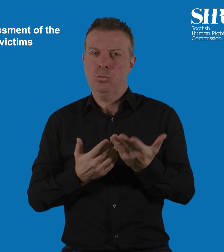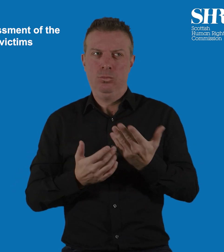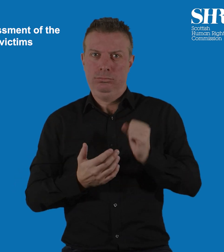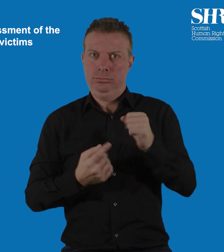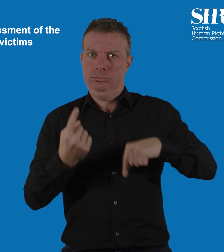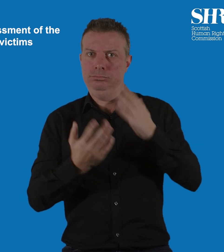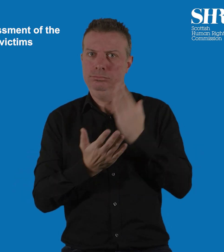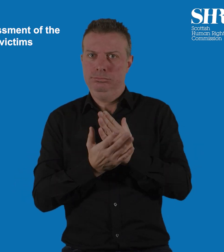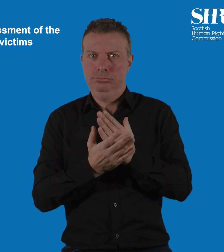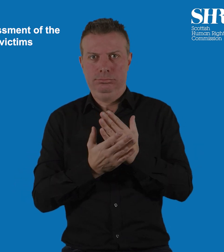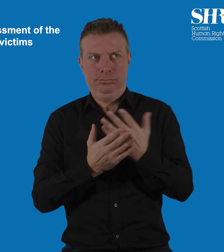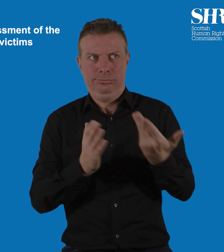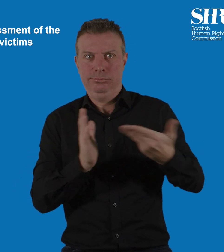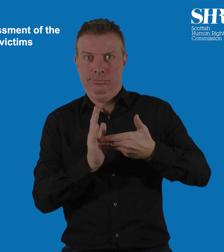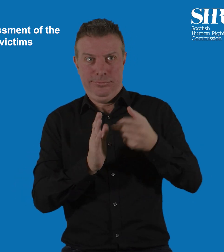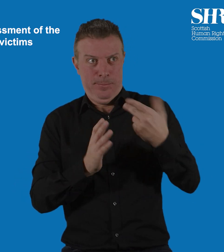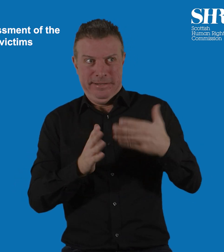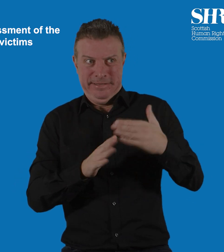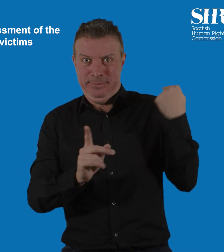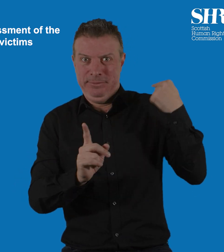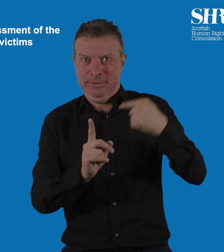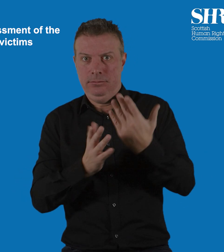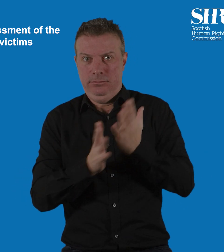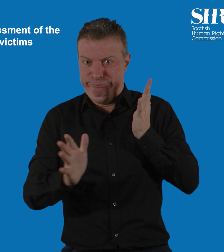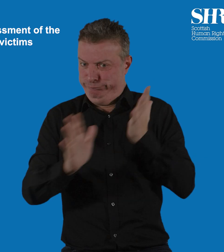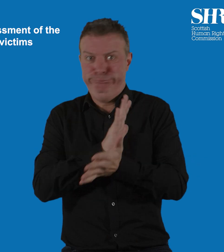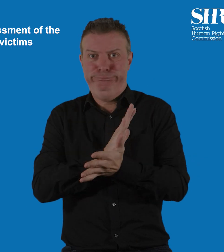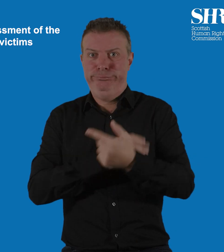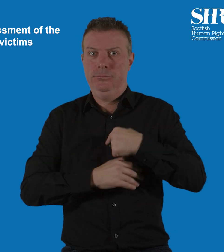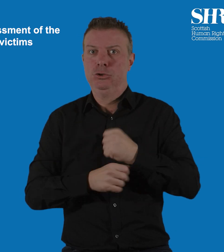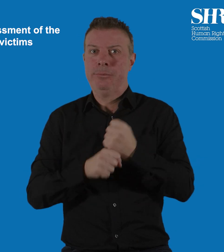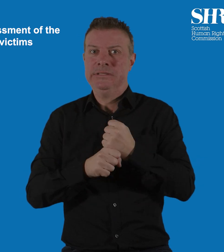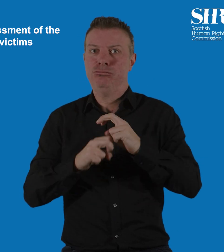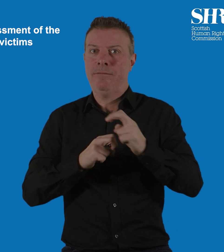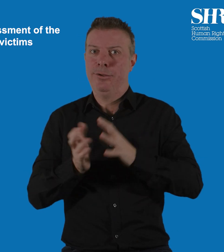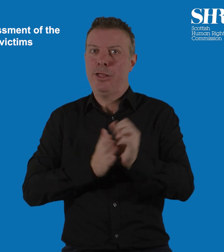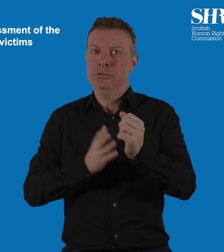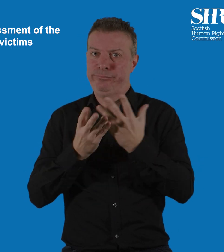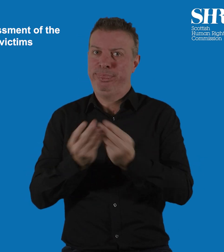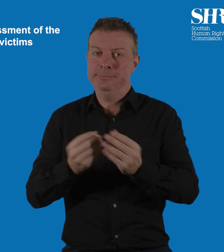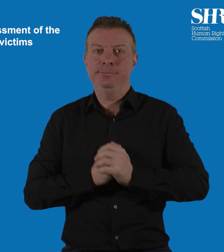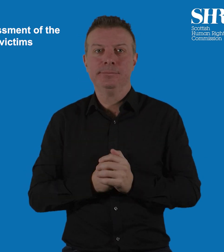The State’s actions contributed to the destruction of Gypsy Traveller culture.